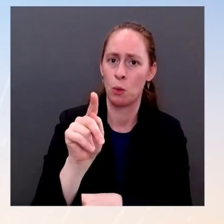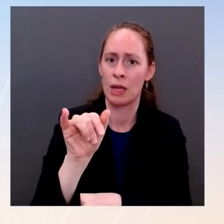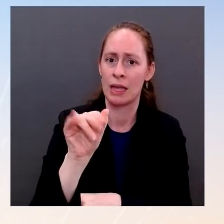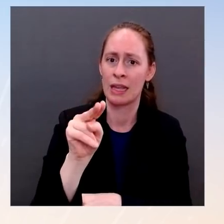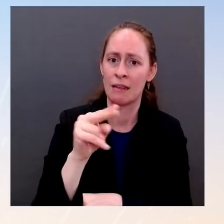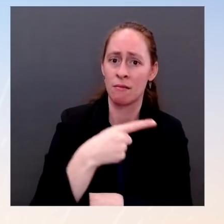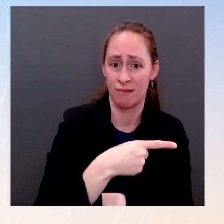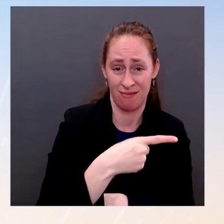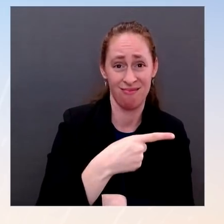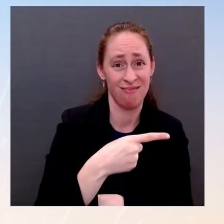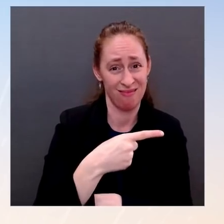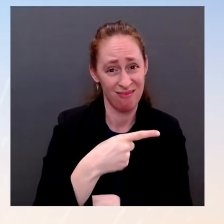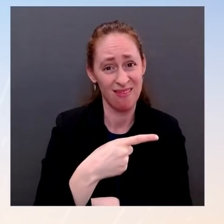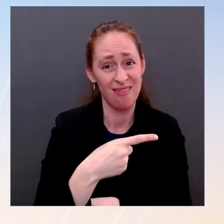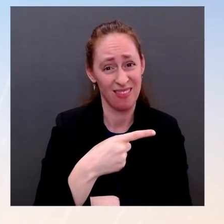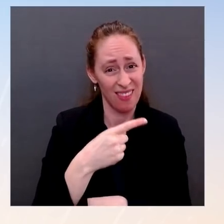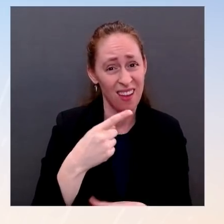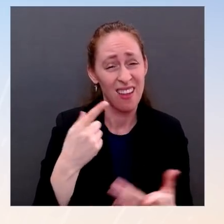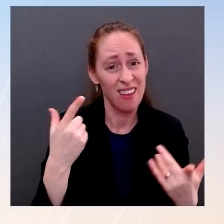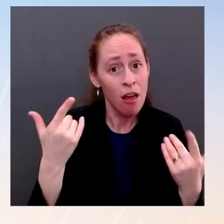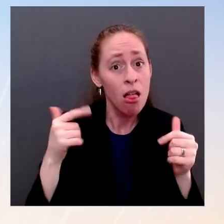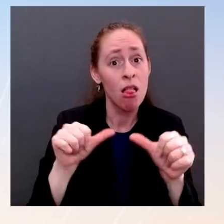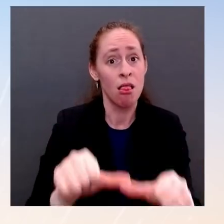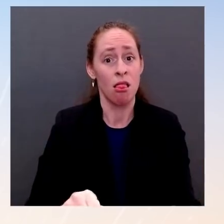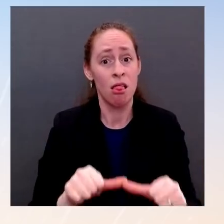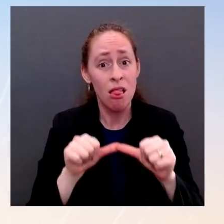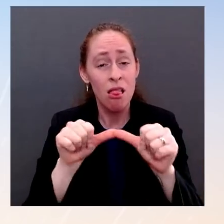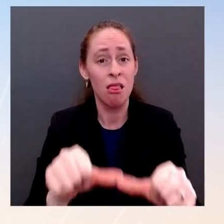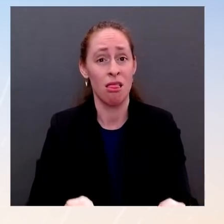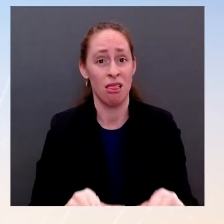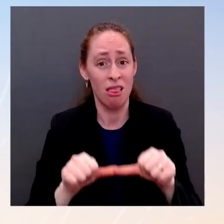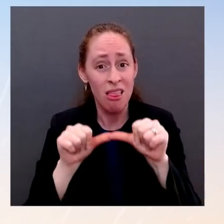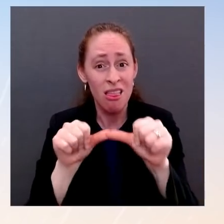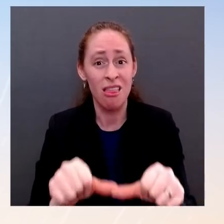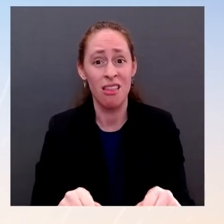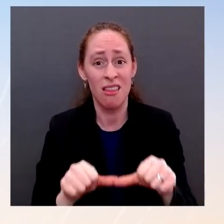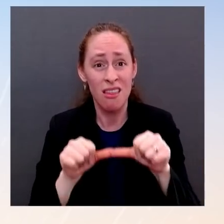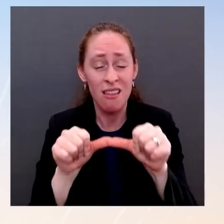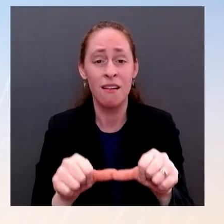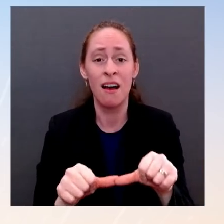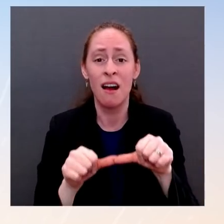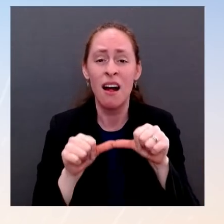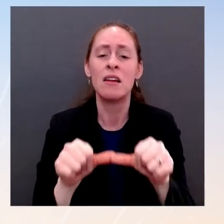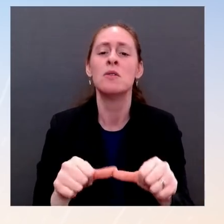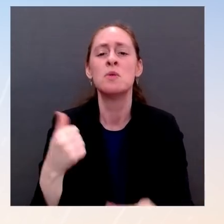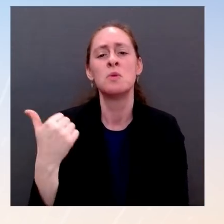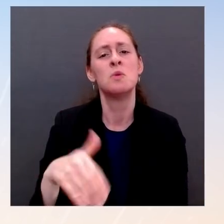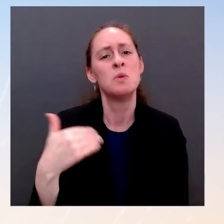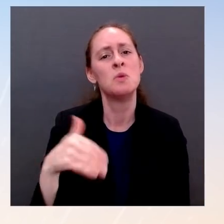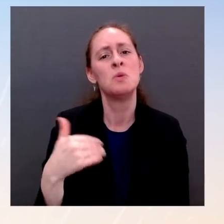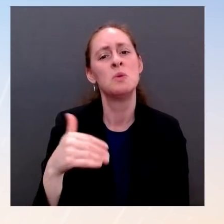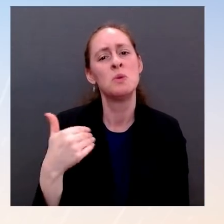that Putin is not playing a winning -- winning hand. And it's not just sanctions. The export controls deny him the critical technologies